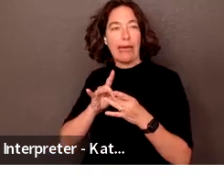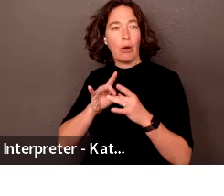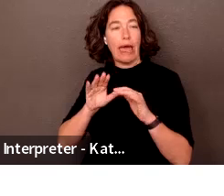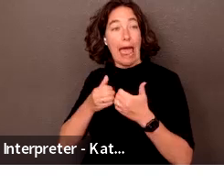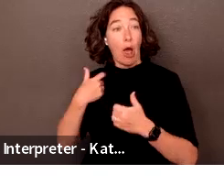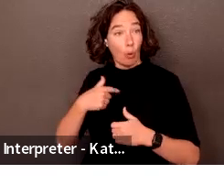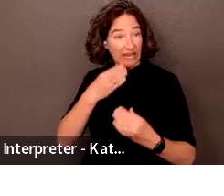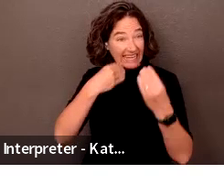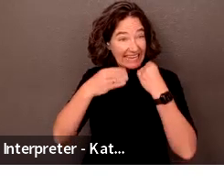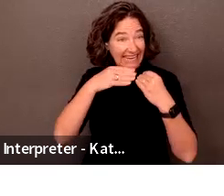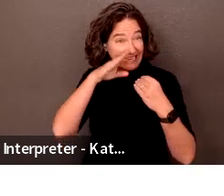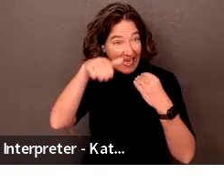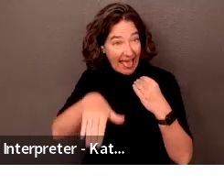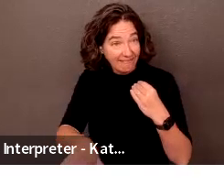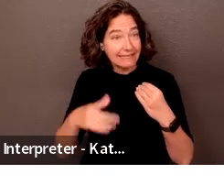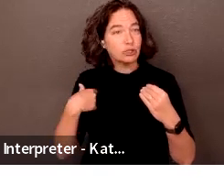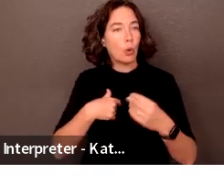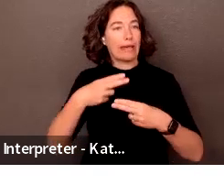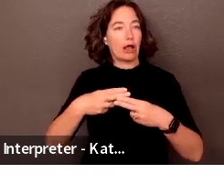conference the getting it right conference because we don't have a